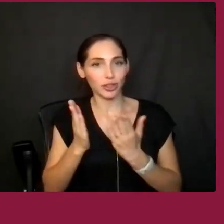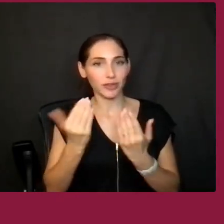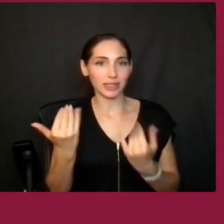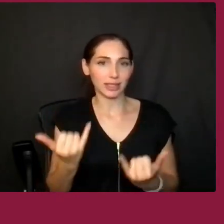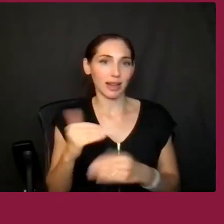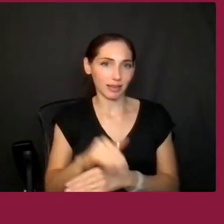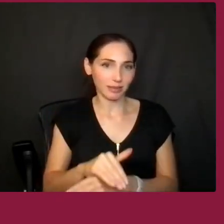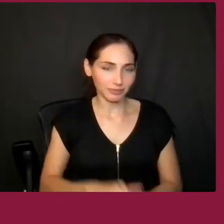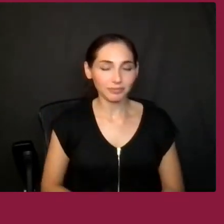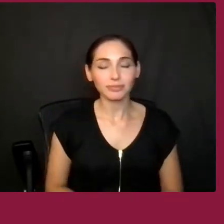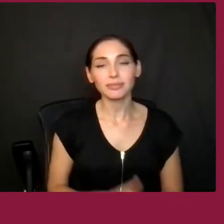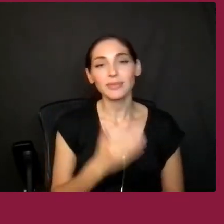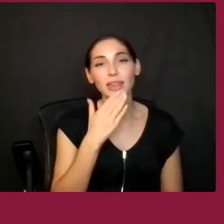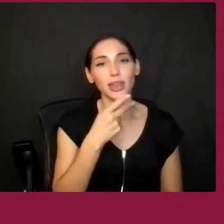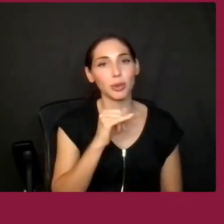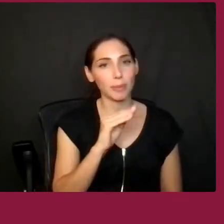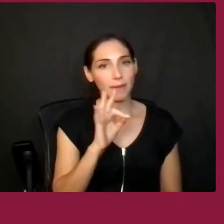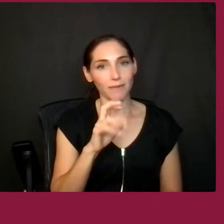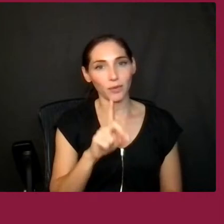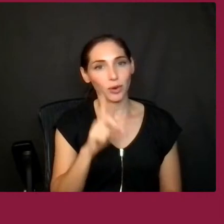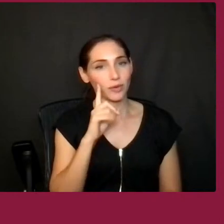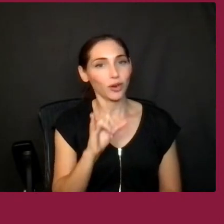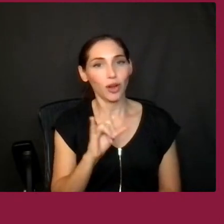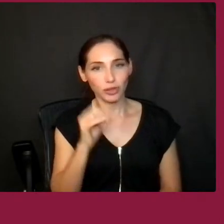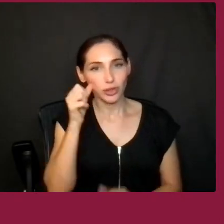Thank you, Pam, for also remembering him.